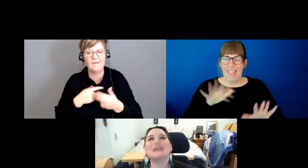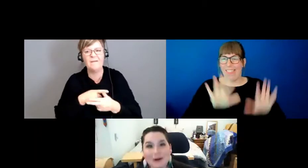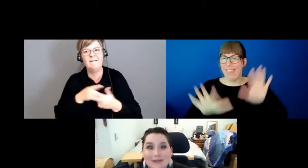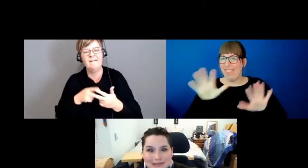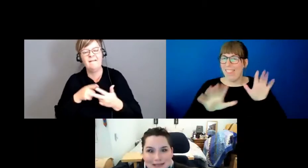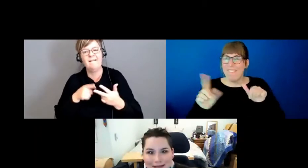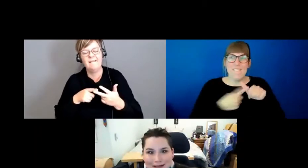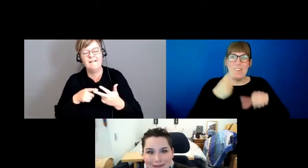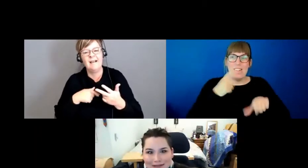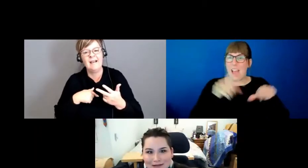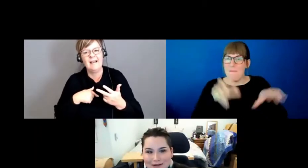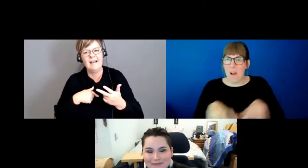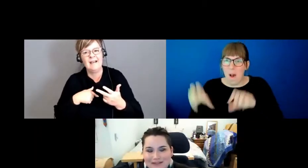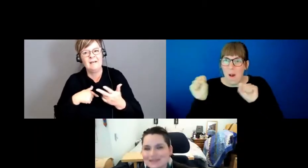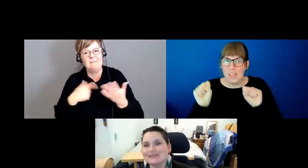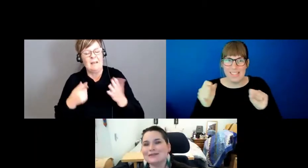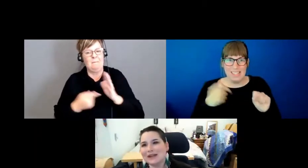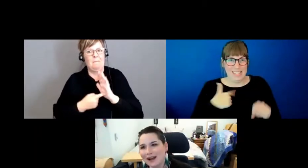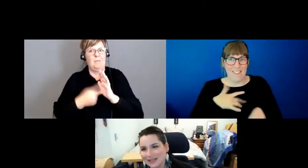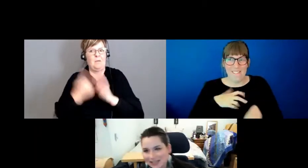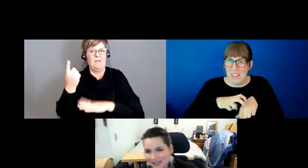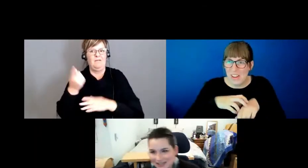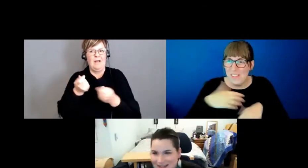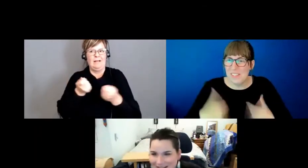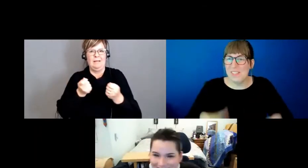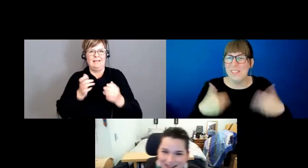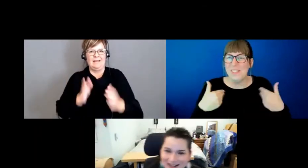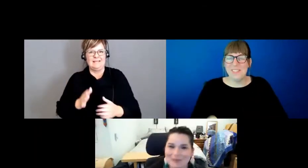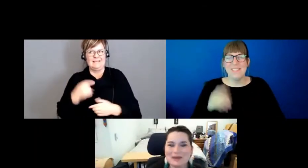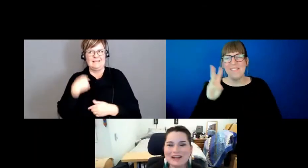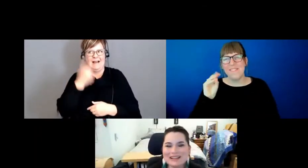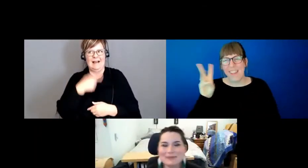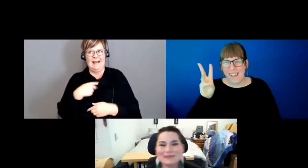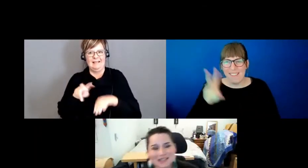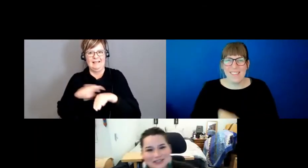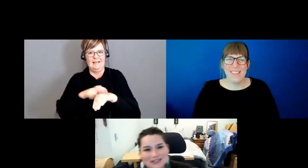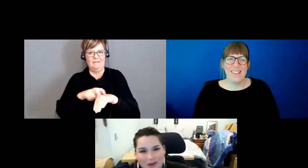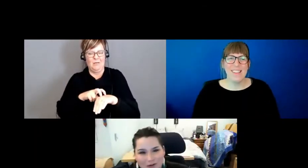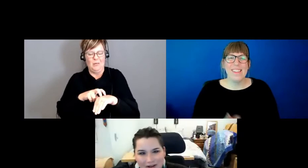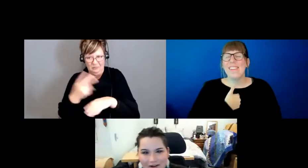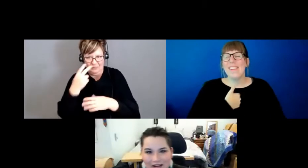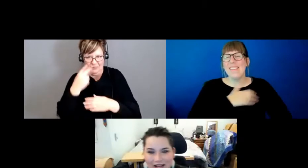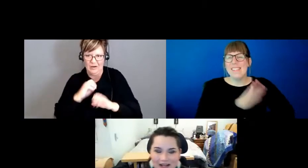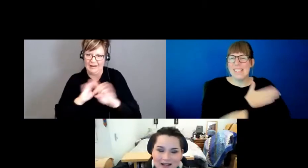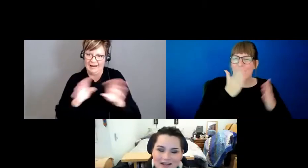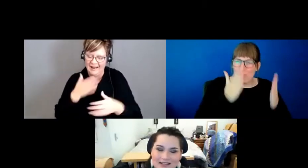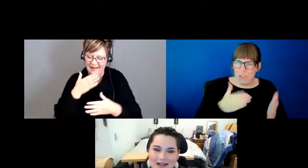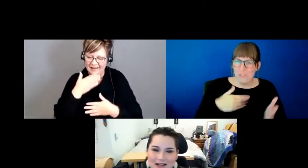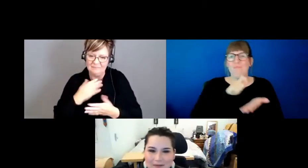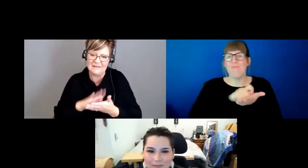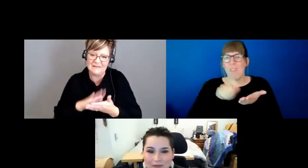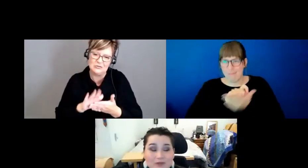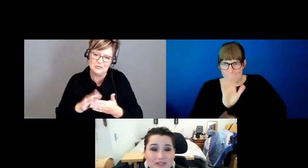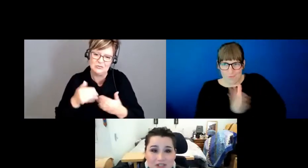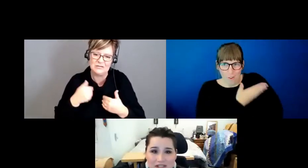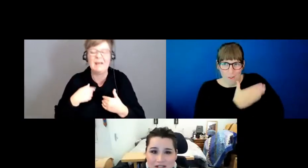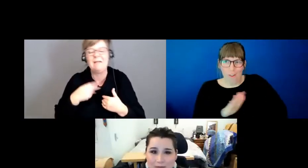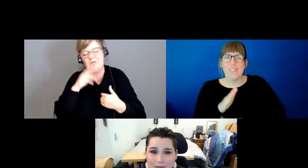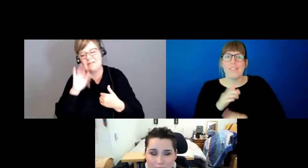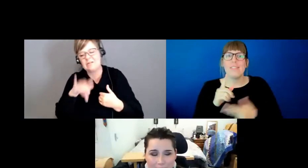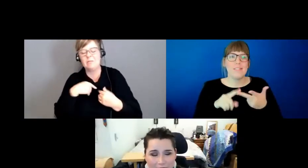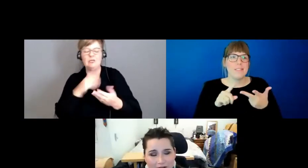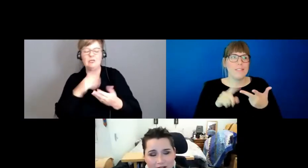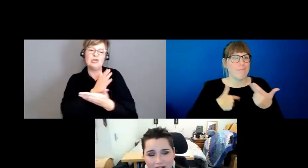HOSTING AND I'M A LITTLE NERVOUS. OH, MY GOSH. I'M A SINGER/SONGWRITER AND A MUSICIAN, PERFORMER